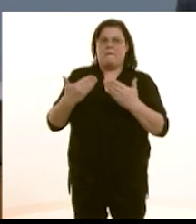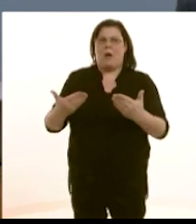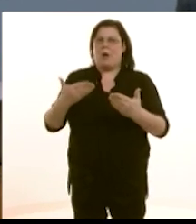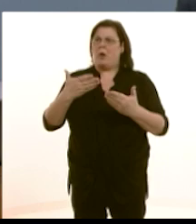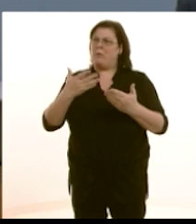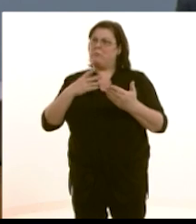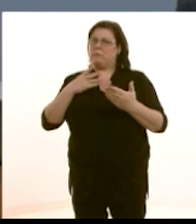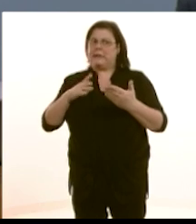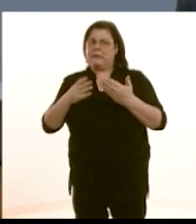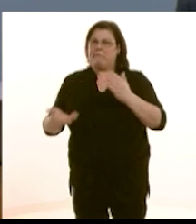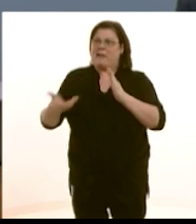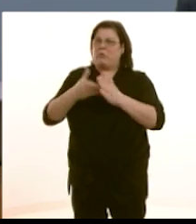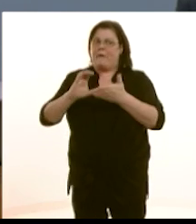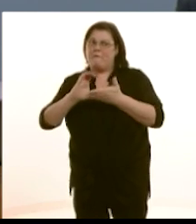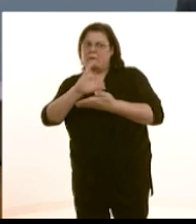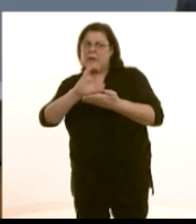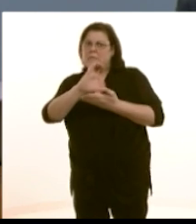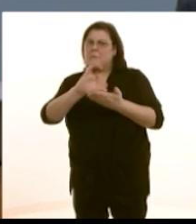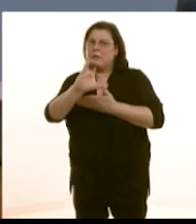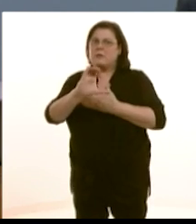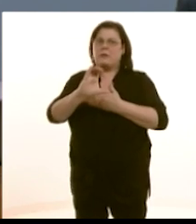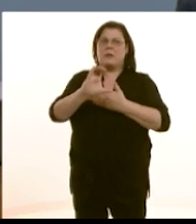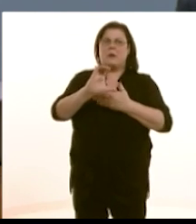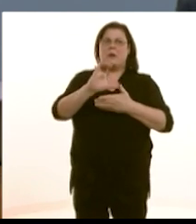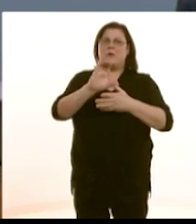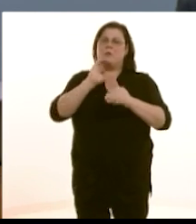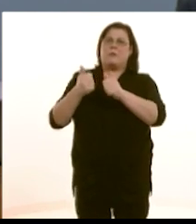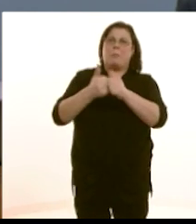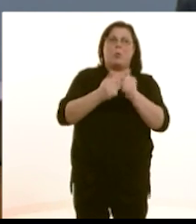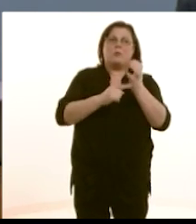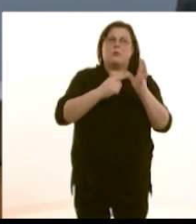and further positive decisions in the Port Talbot steelworks, but also at other sites